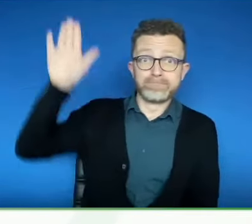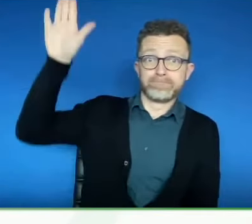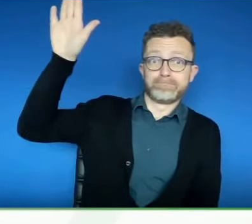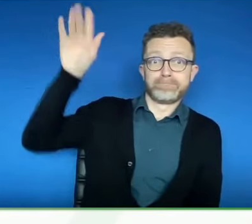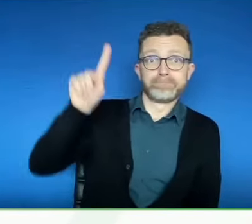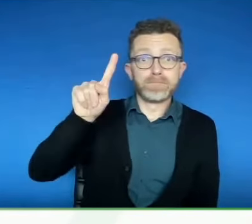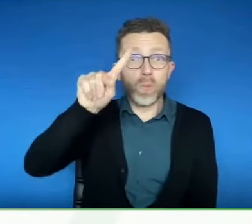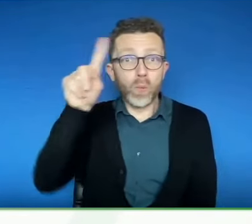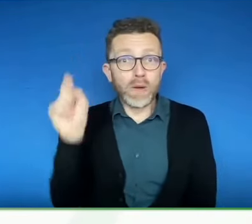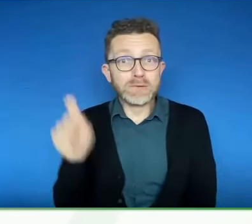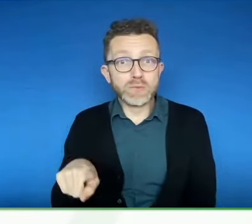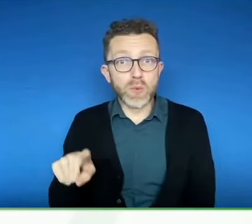I don't see anybody.